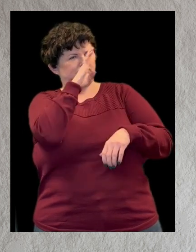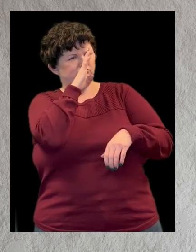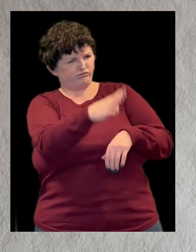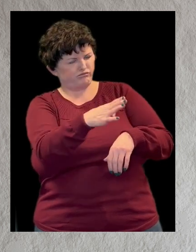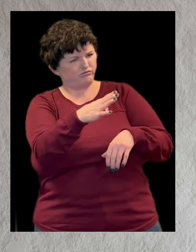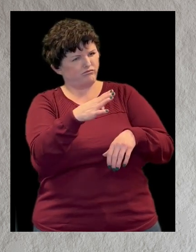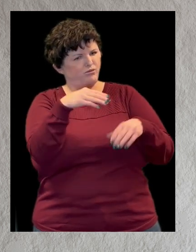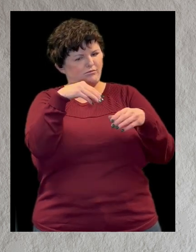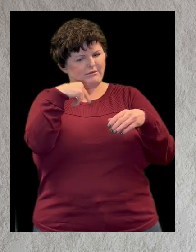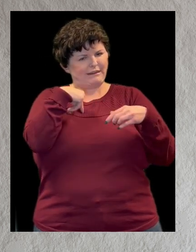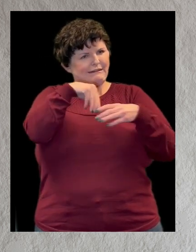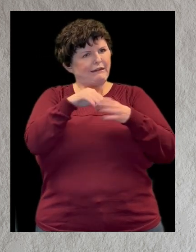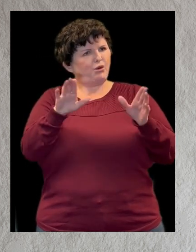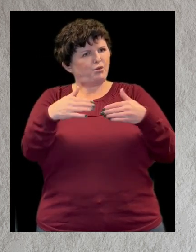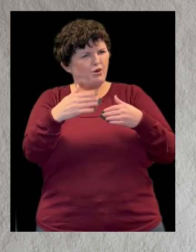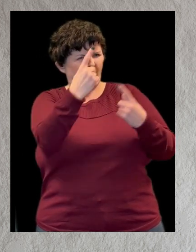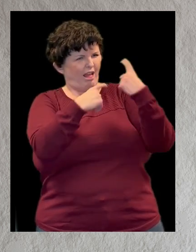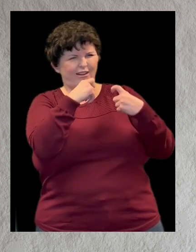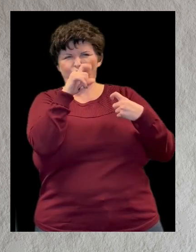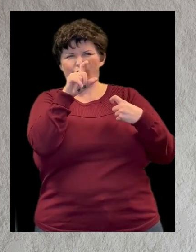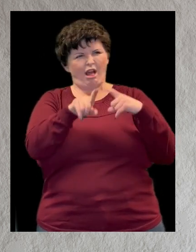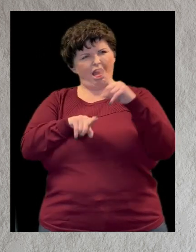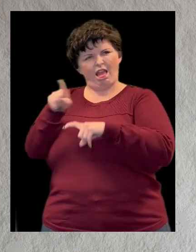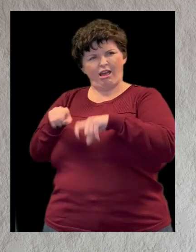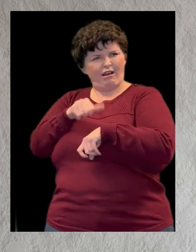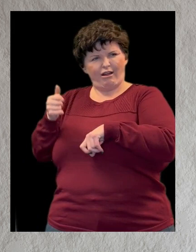and to ask me questions, not my support person.